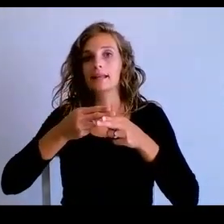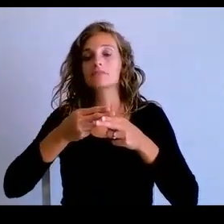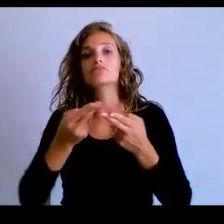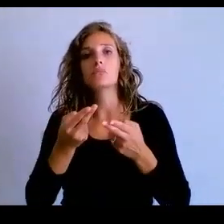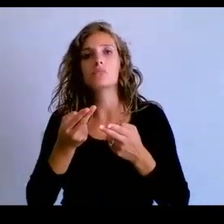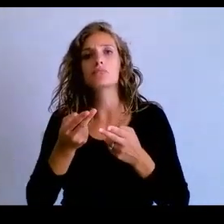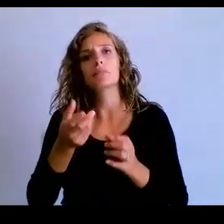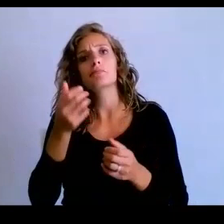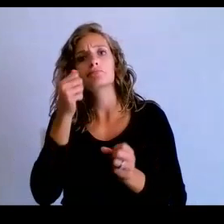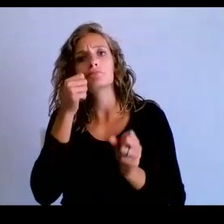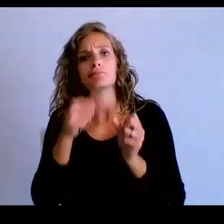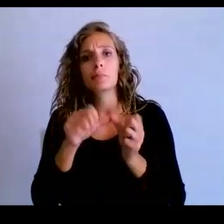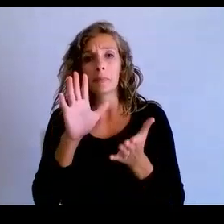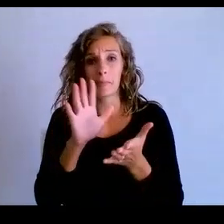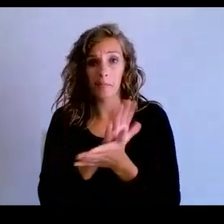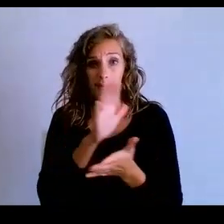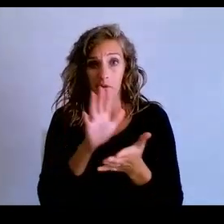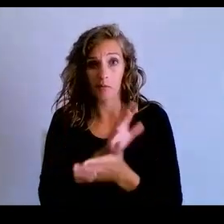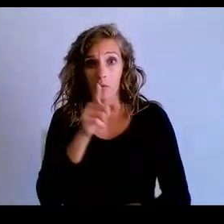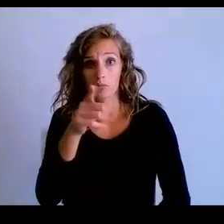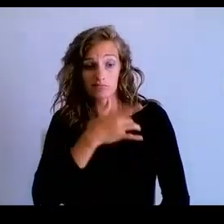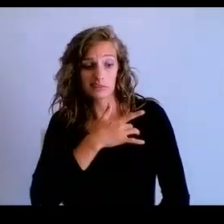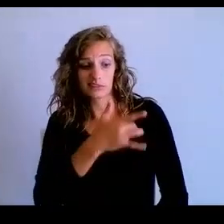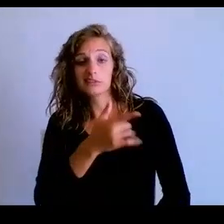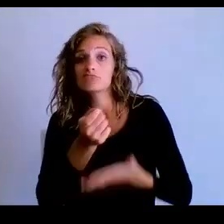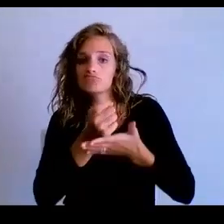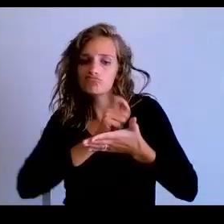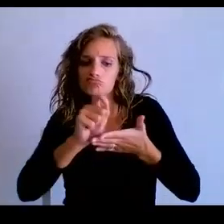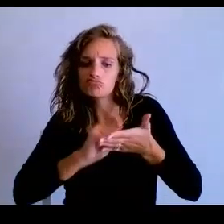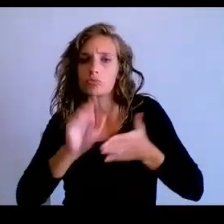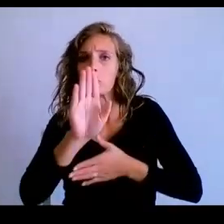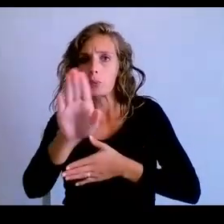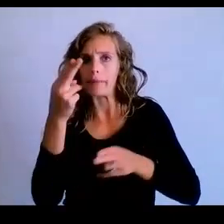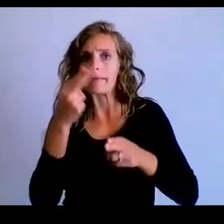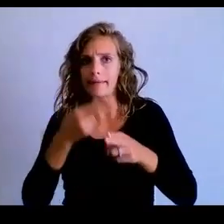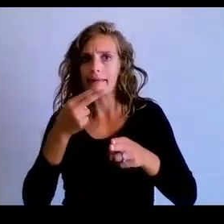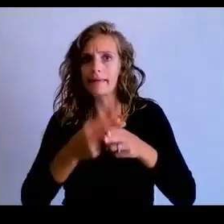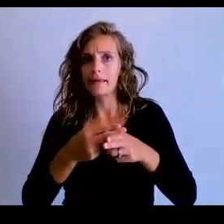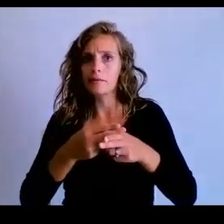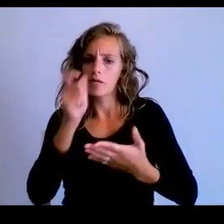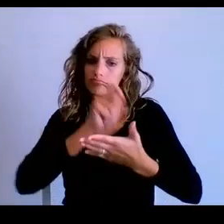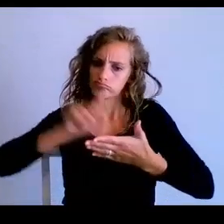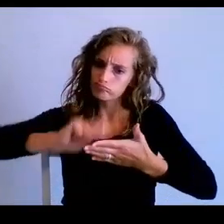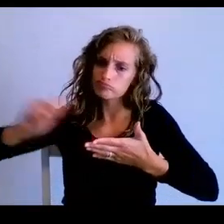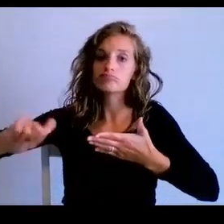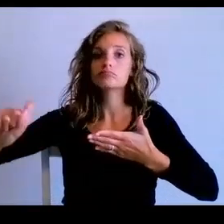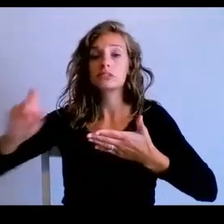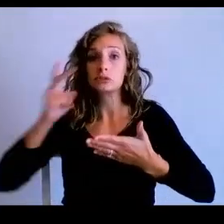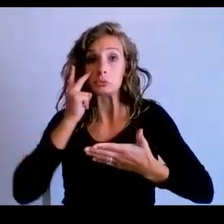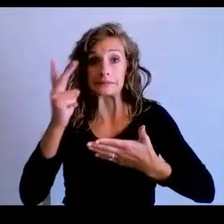has a cultural significance because when you sign documents typically you sign on a paper and you'll see where you're going to